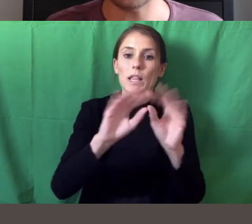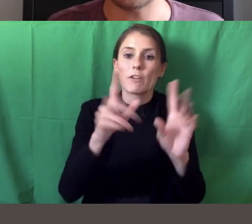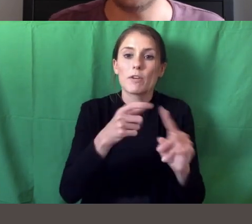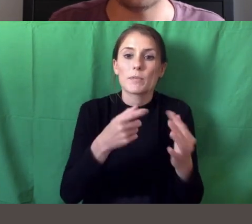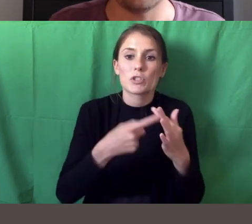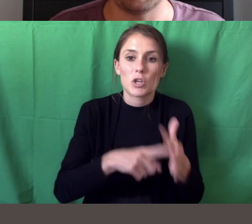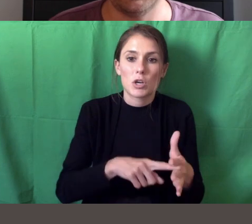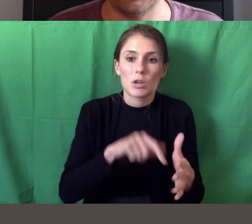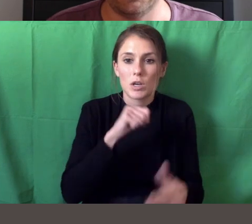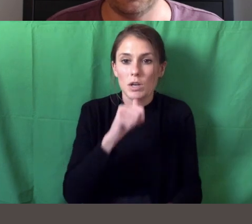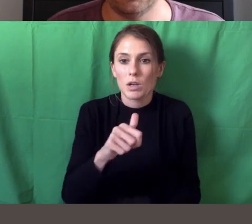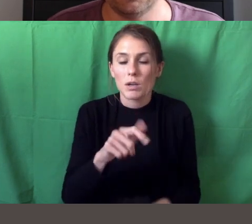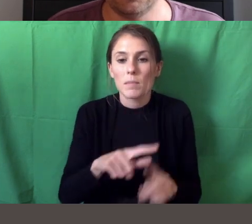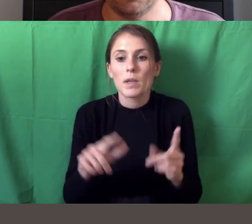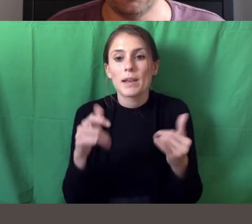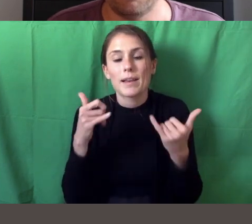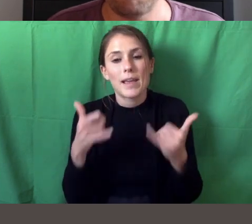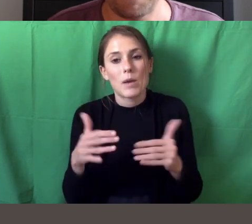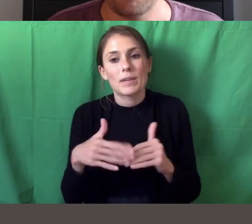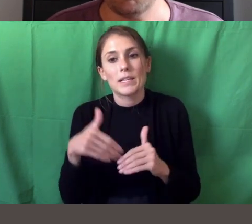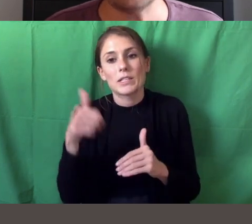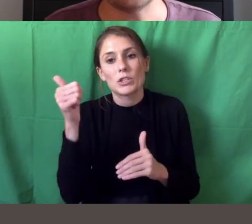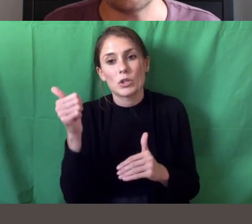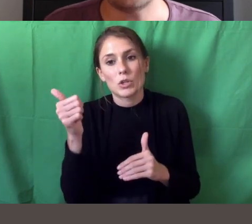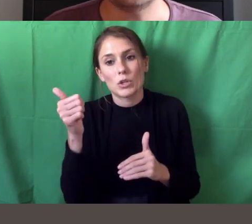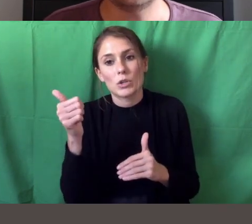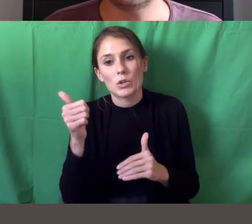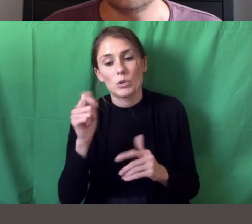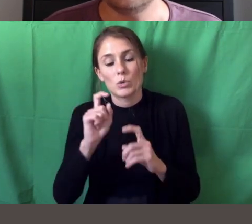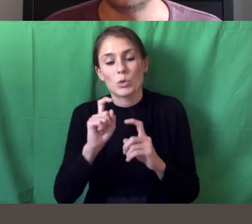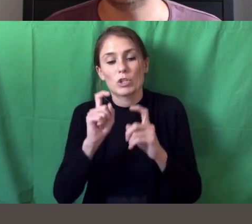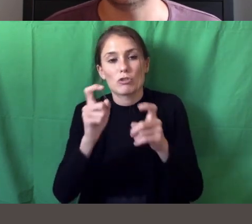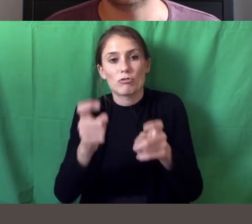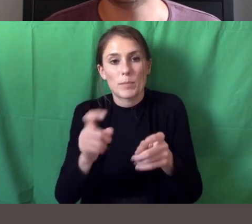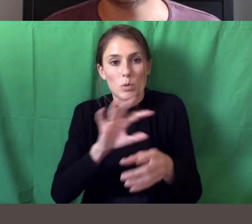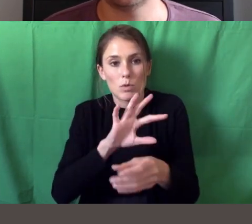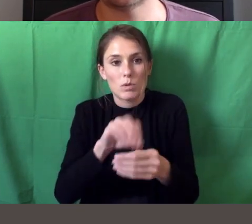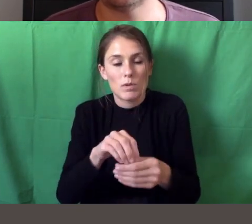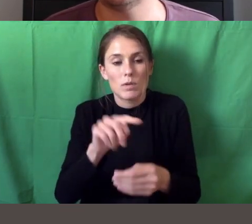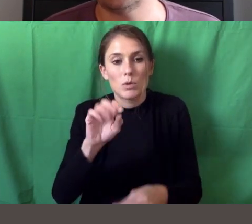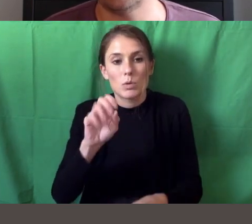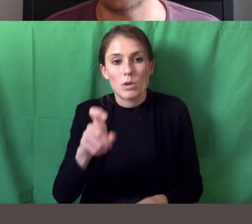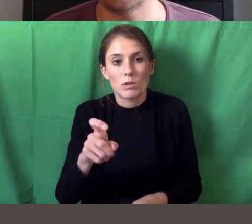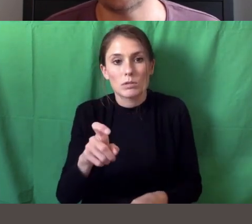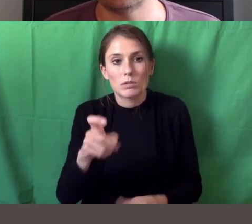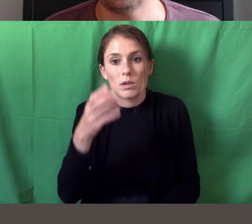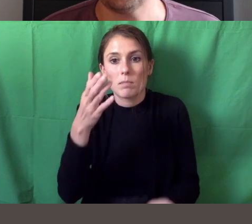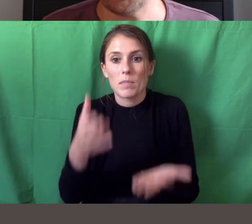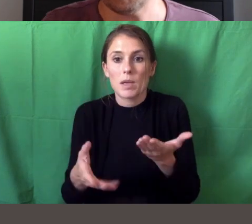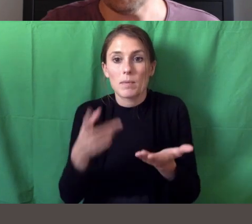evolved over time. It was not entirely clear from the beginning. But now, it is easier to